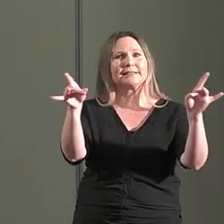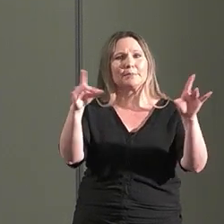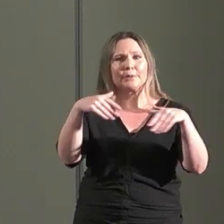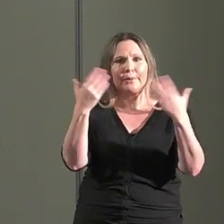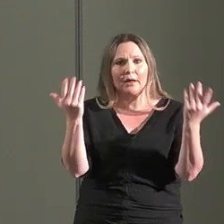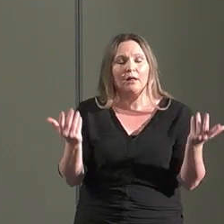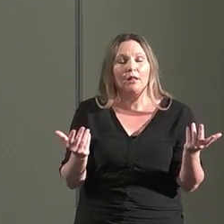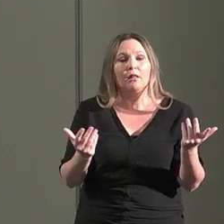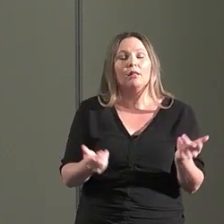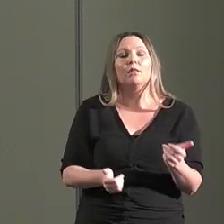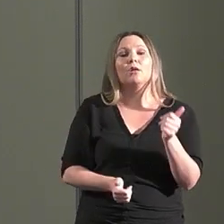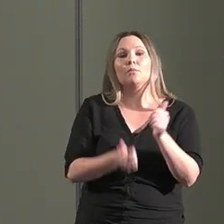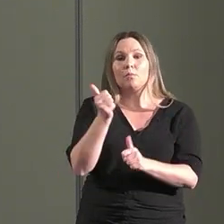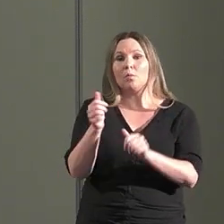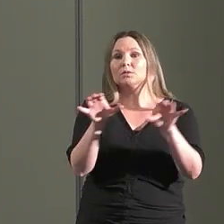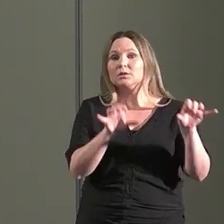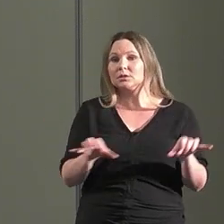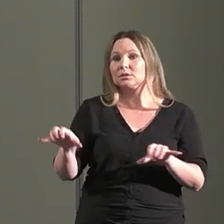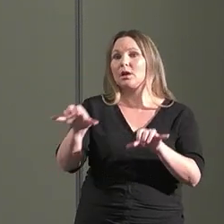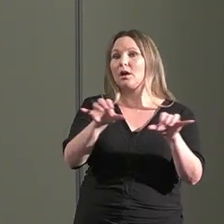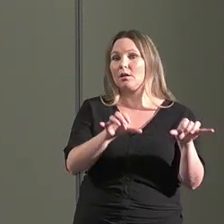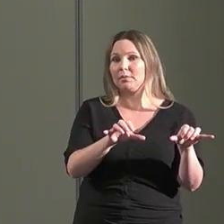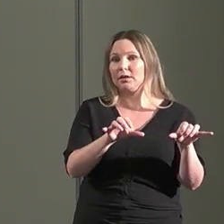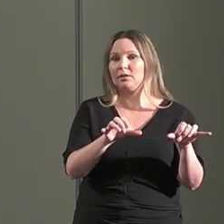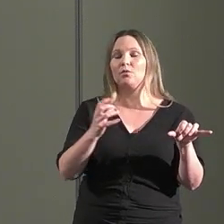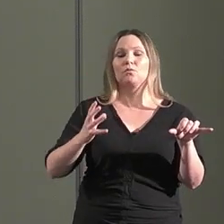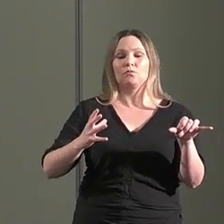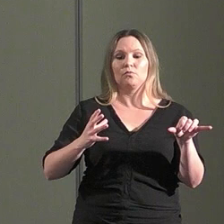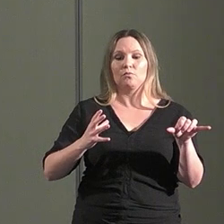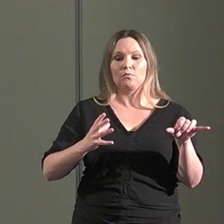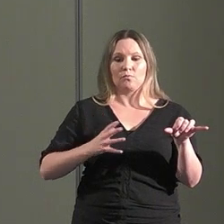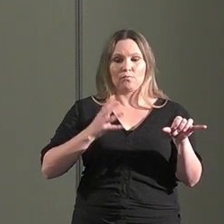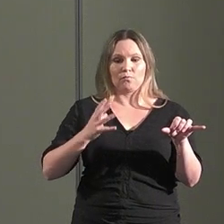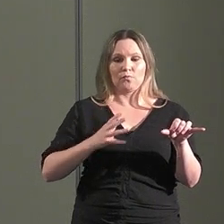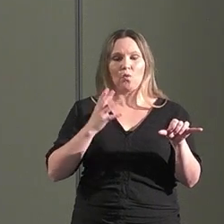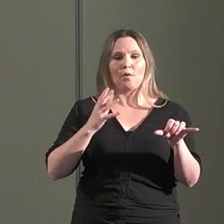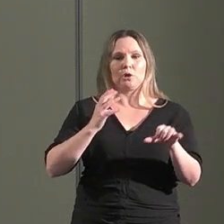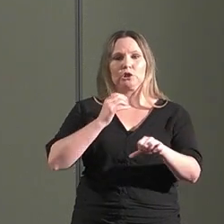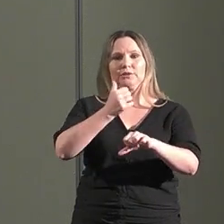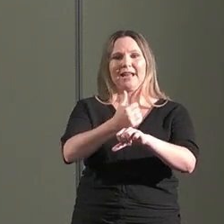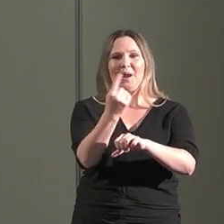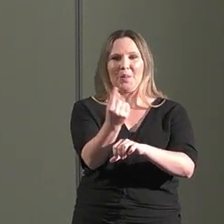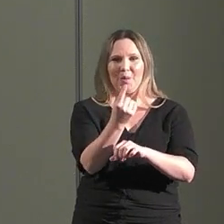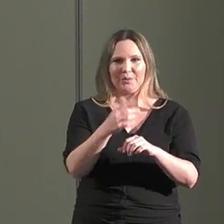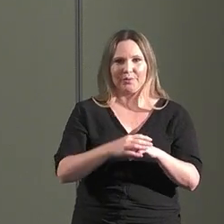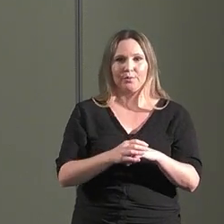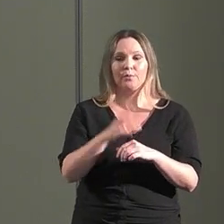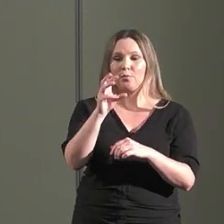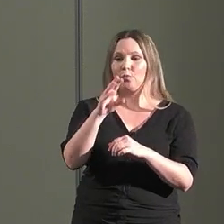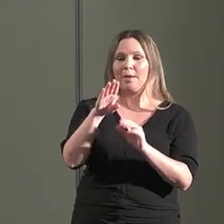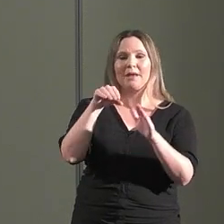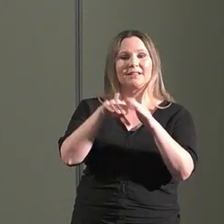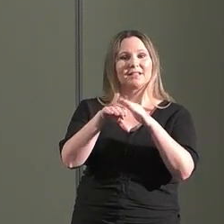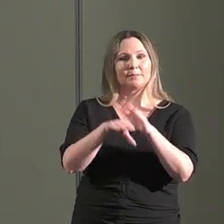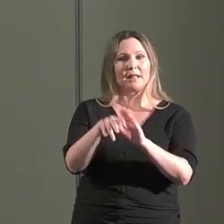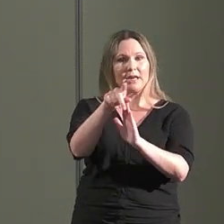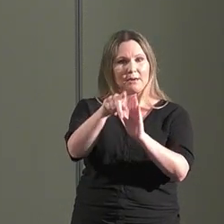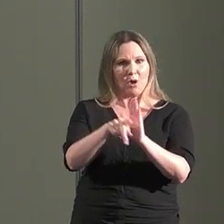The most common, was formal standalone. There were web accessibility policies out there.